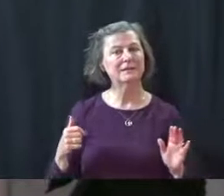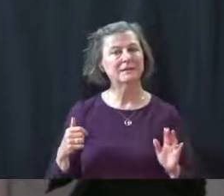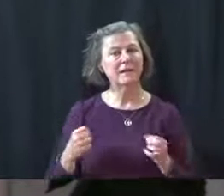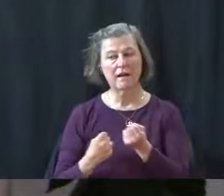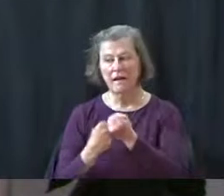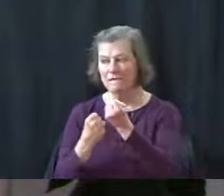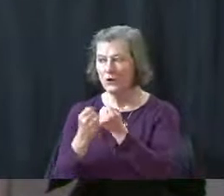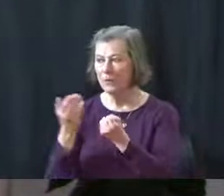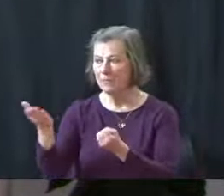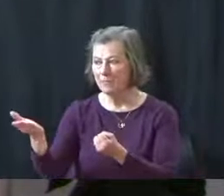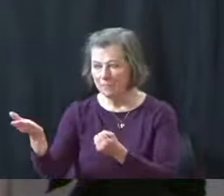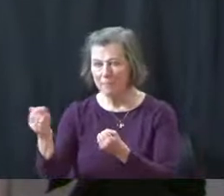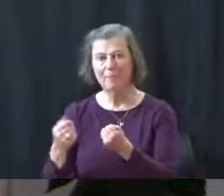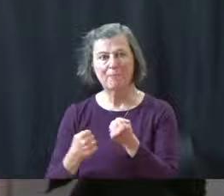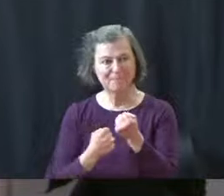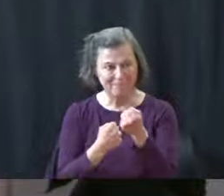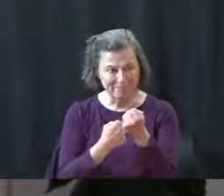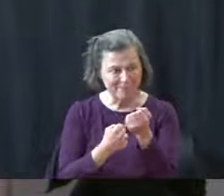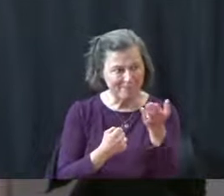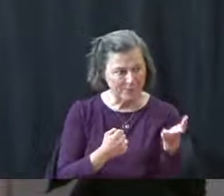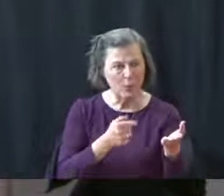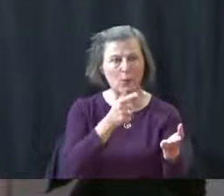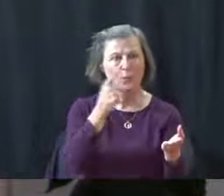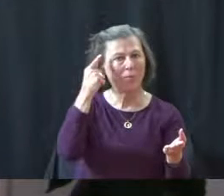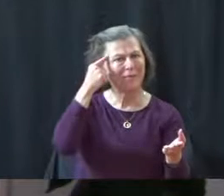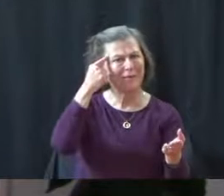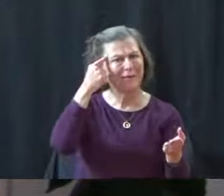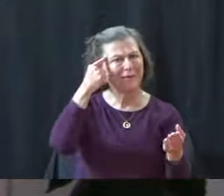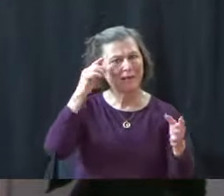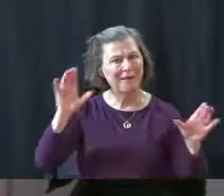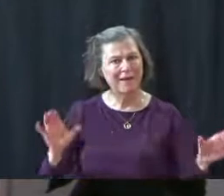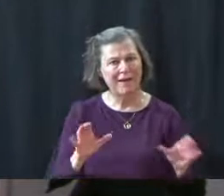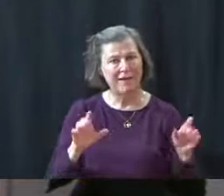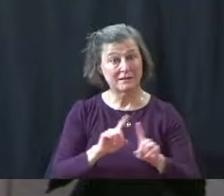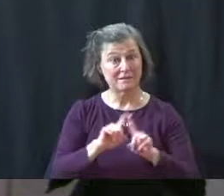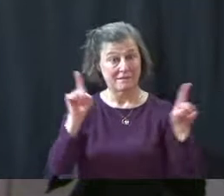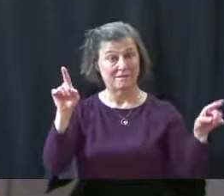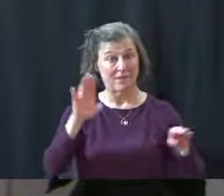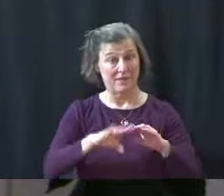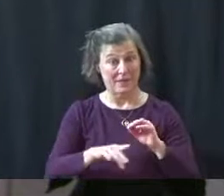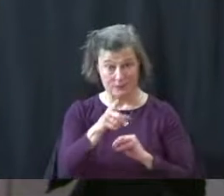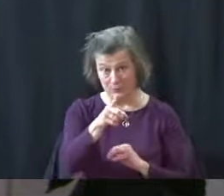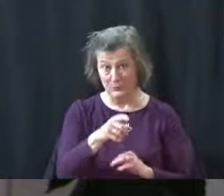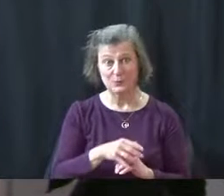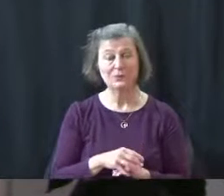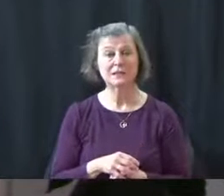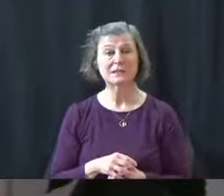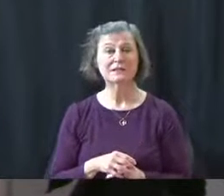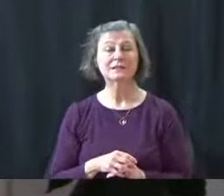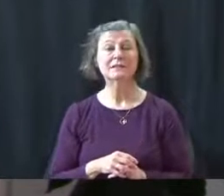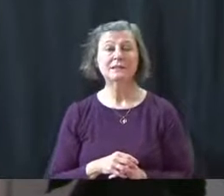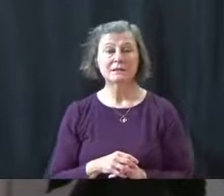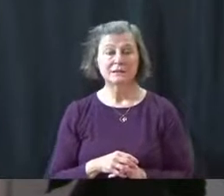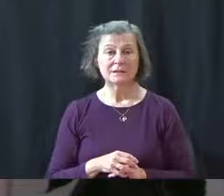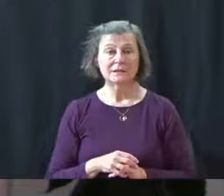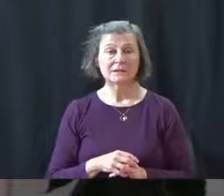those who think and act differently than you?